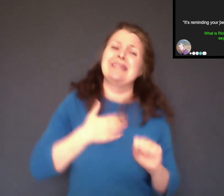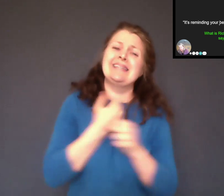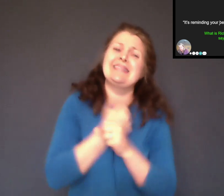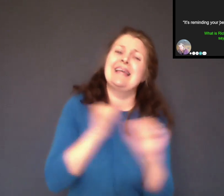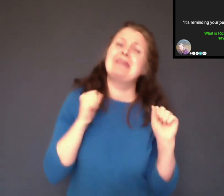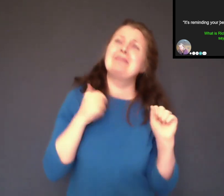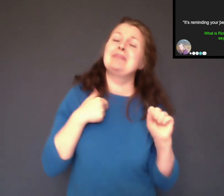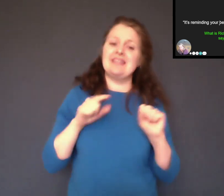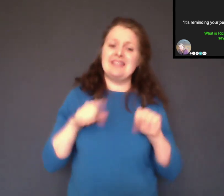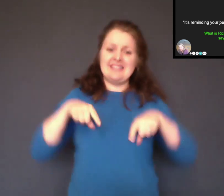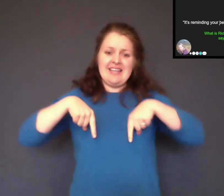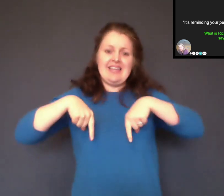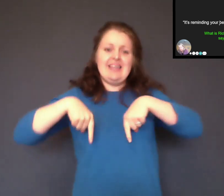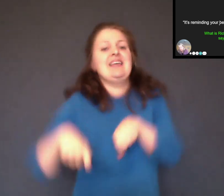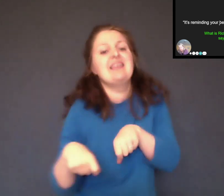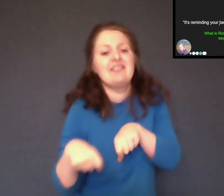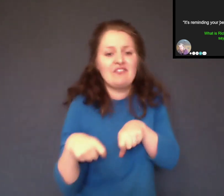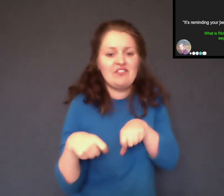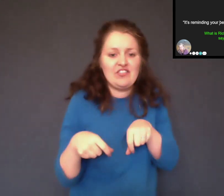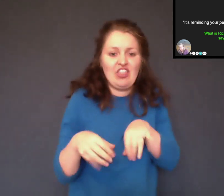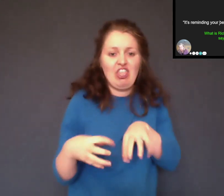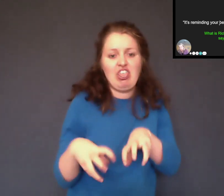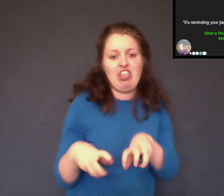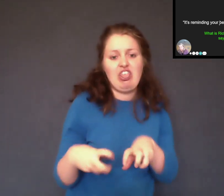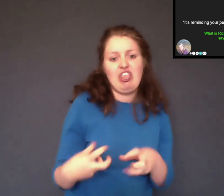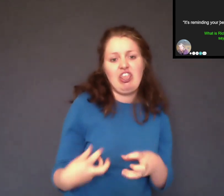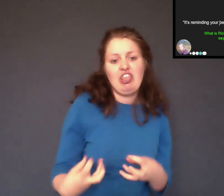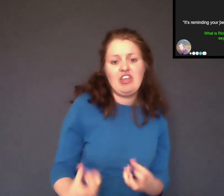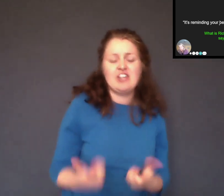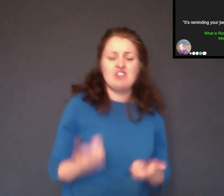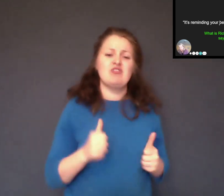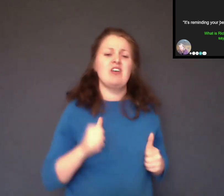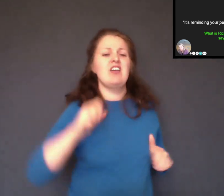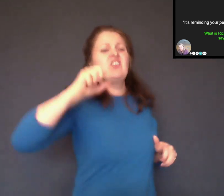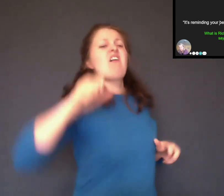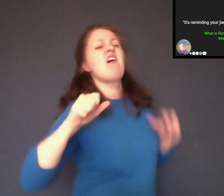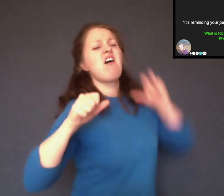his legs crumbled beneath him now but he refused to give up he started to haul himself up the